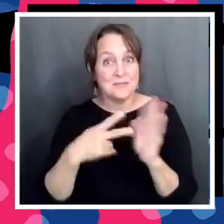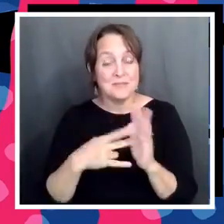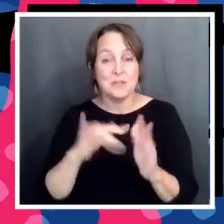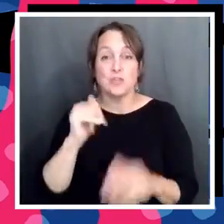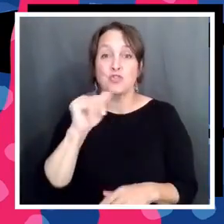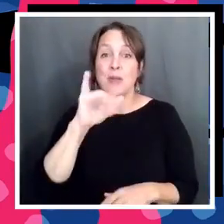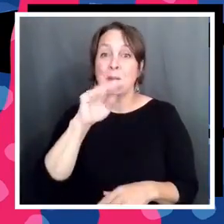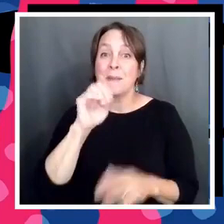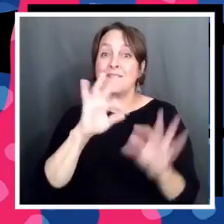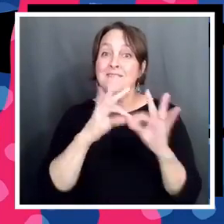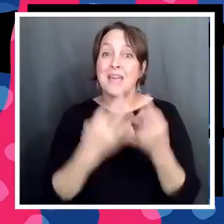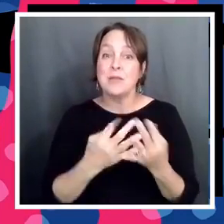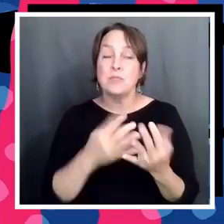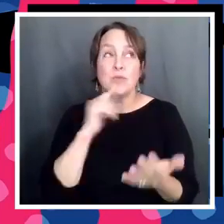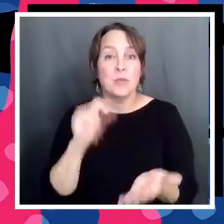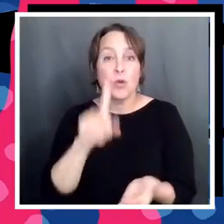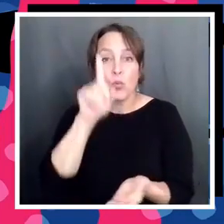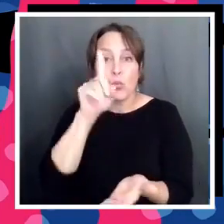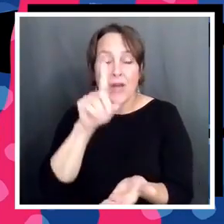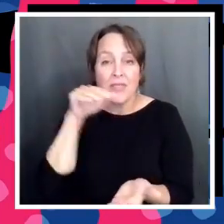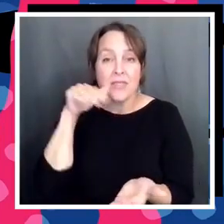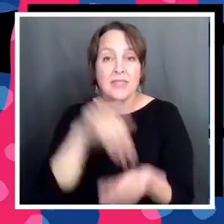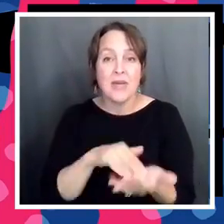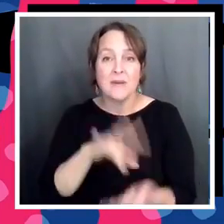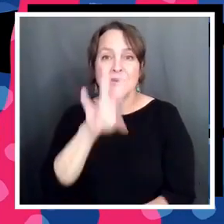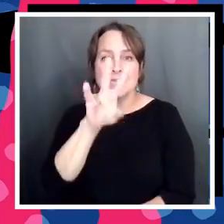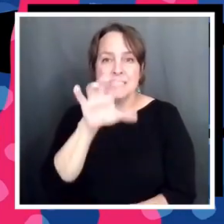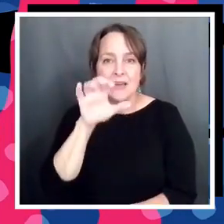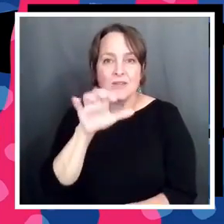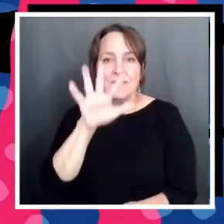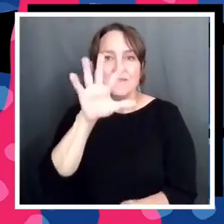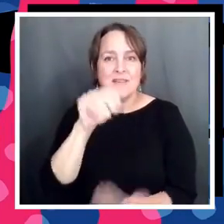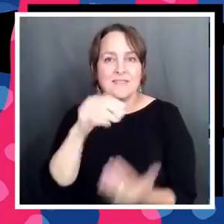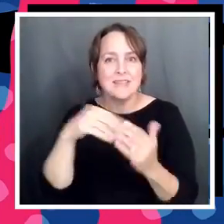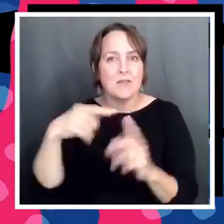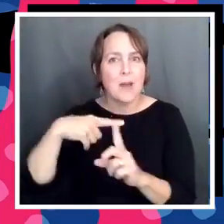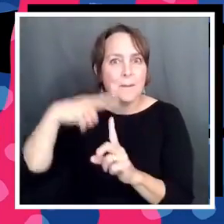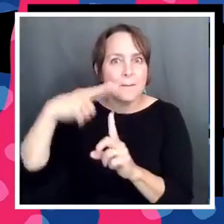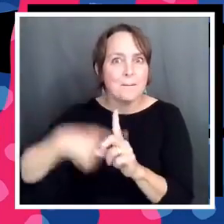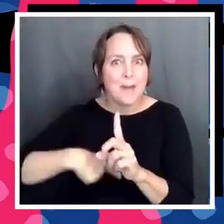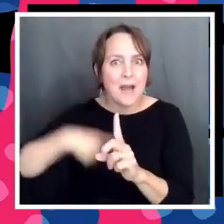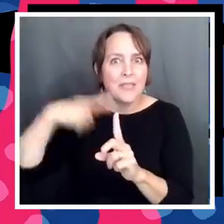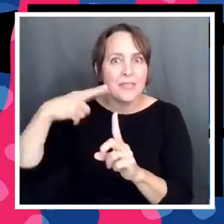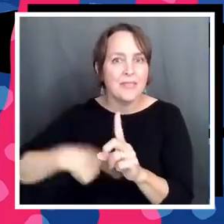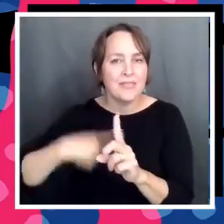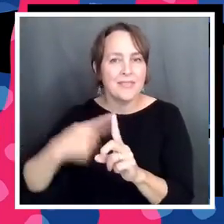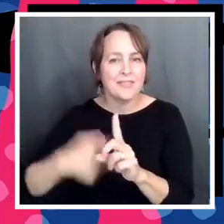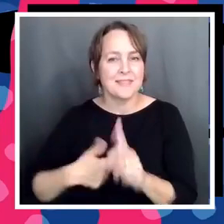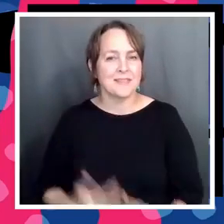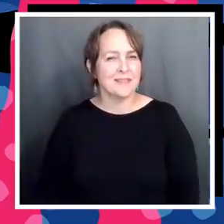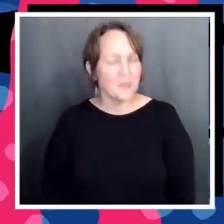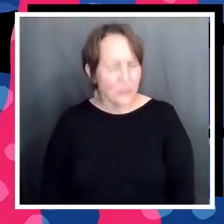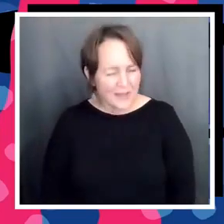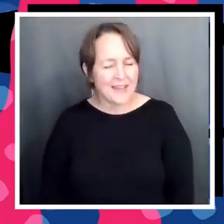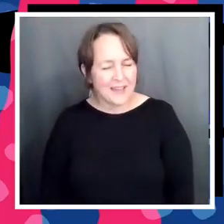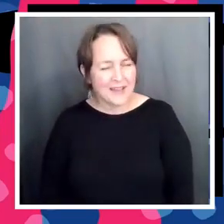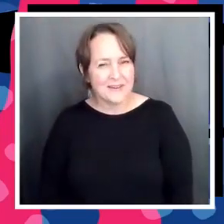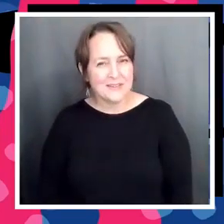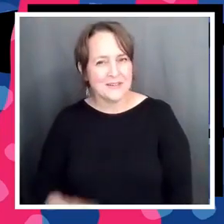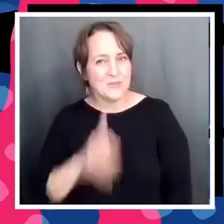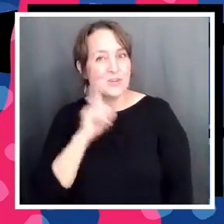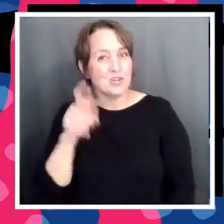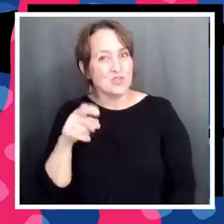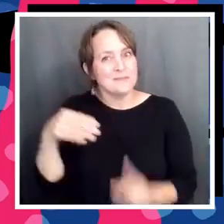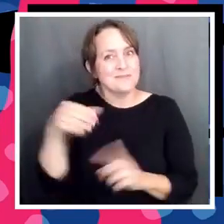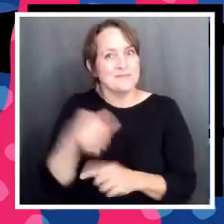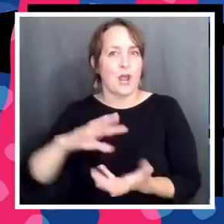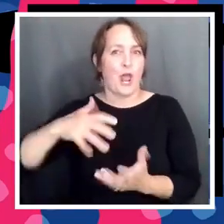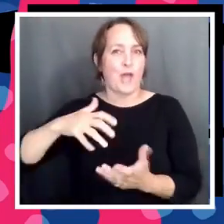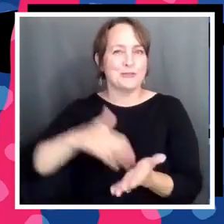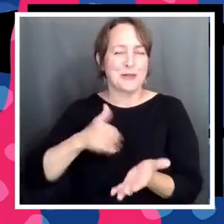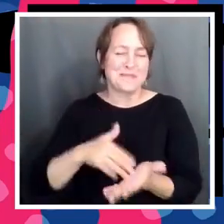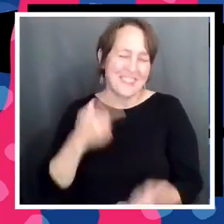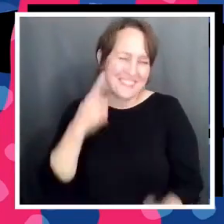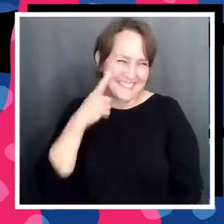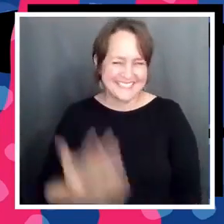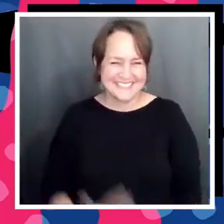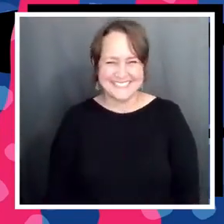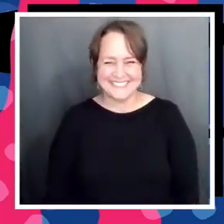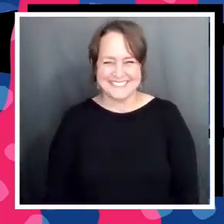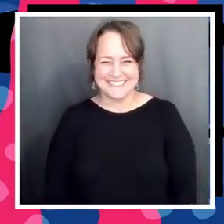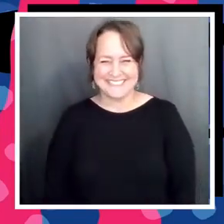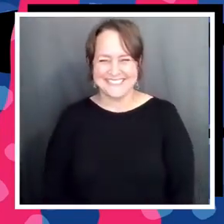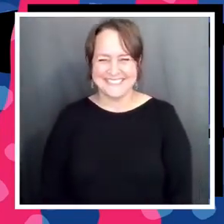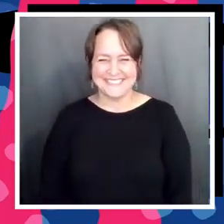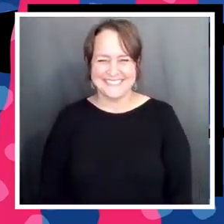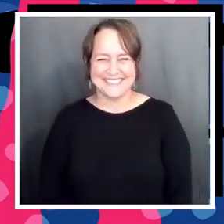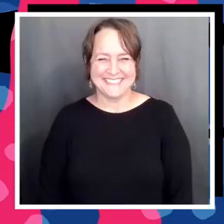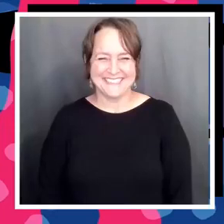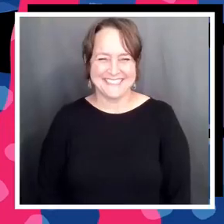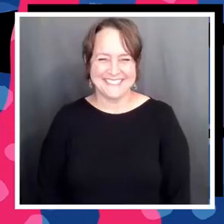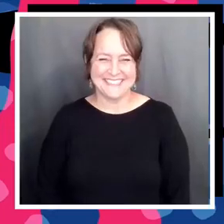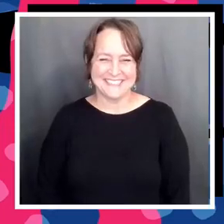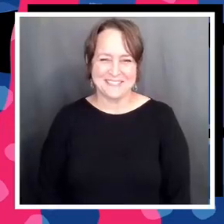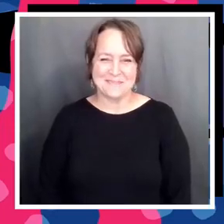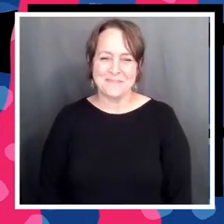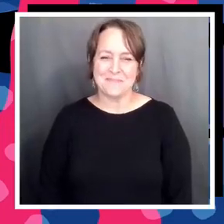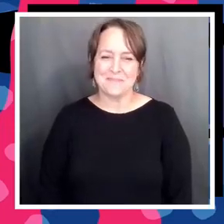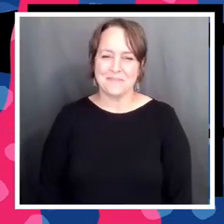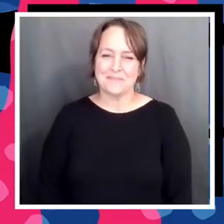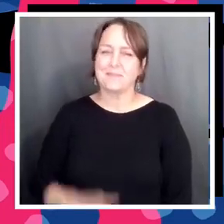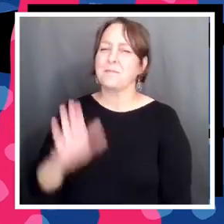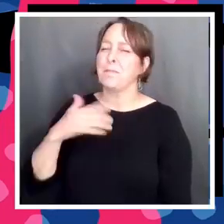A $50 PER KID WITH SEVEN KIDS